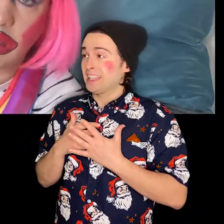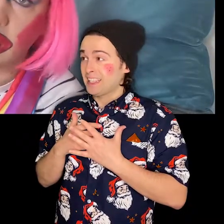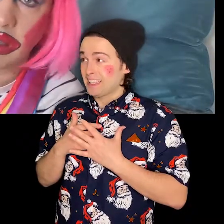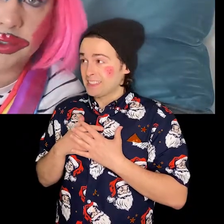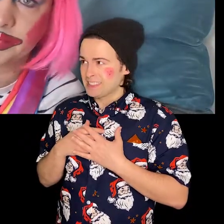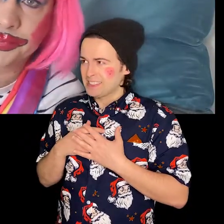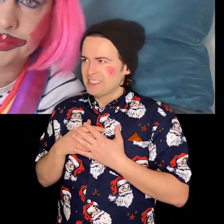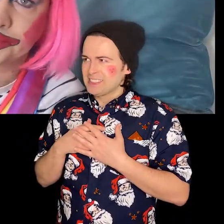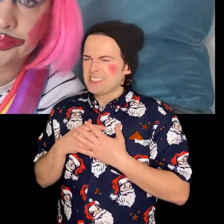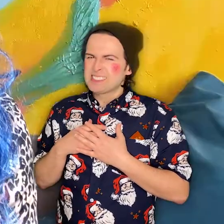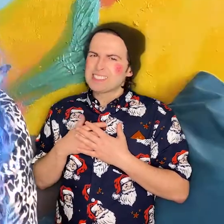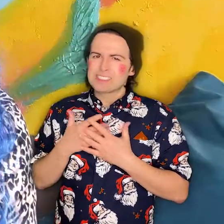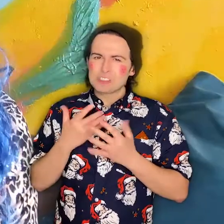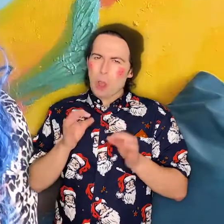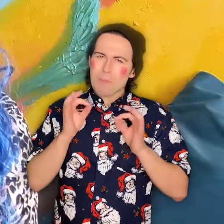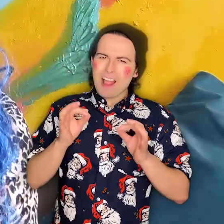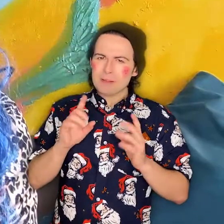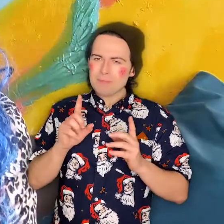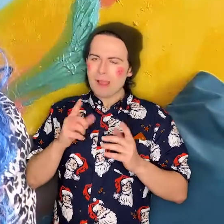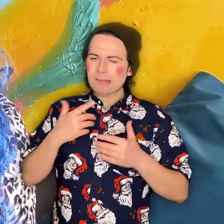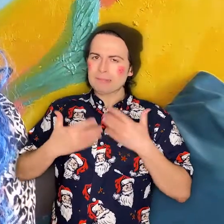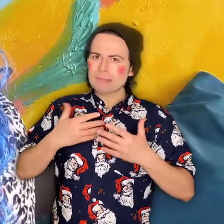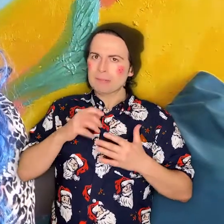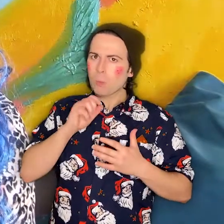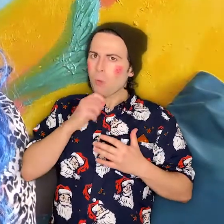Carina – It’s a work in progress